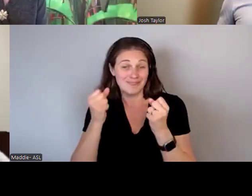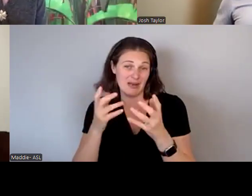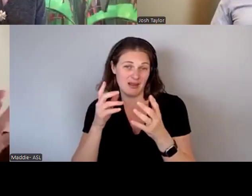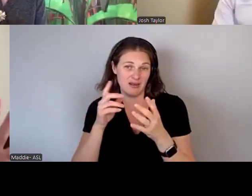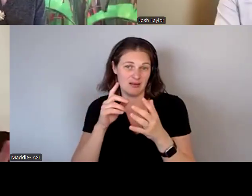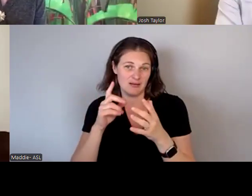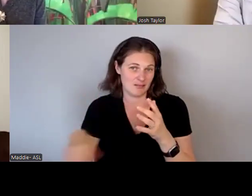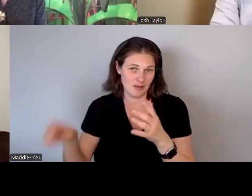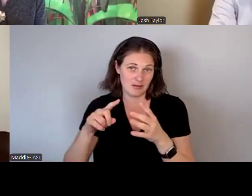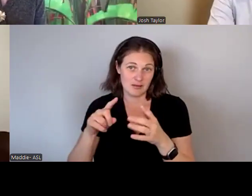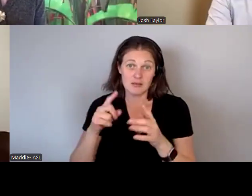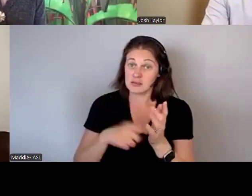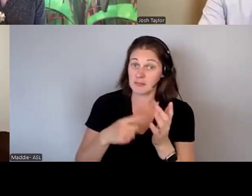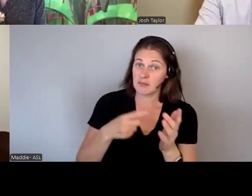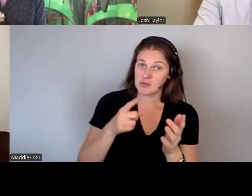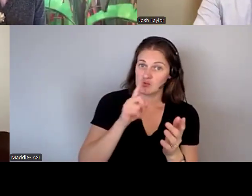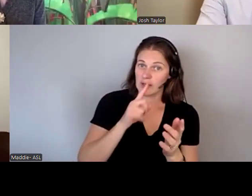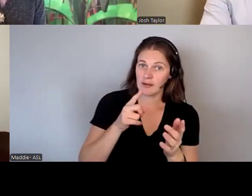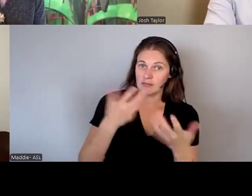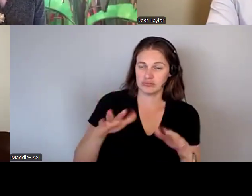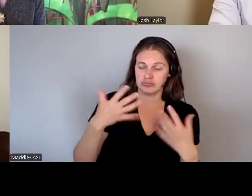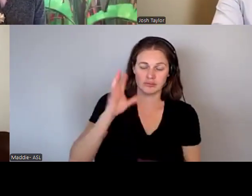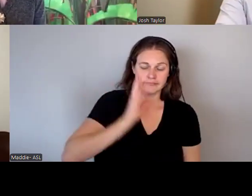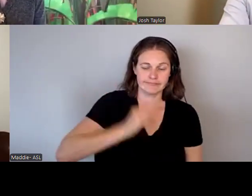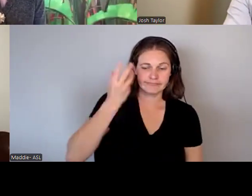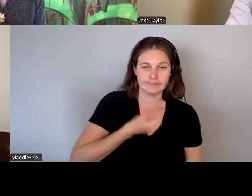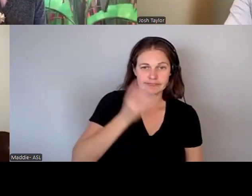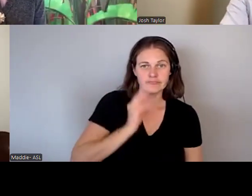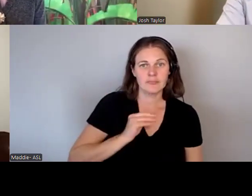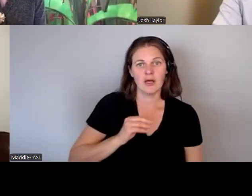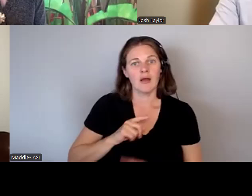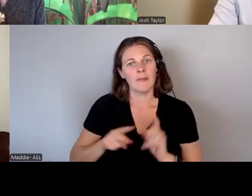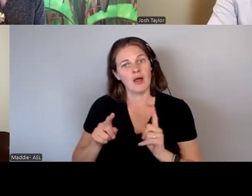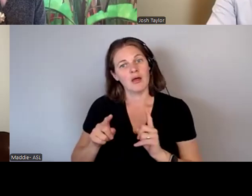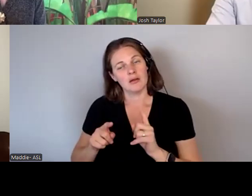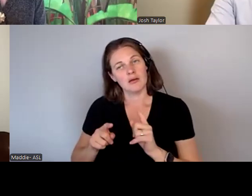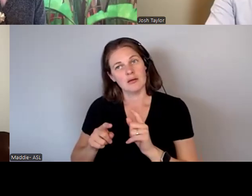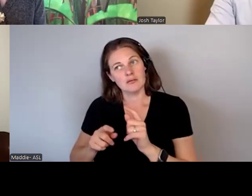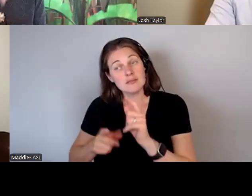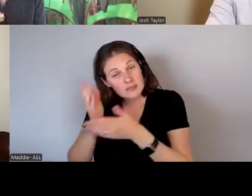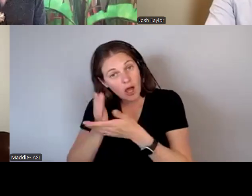some are very used to it, so no generalizations here, but aren't used to working